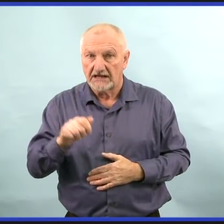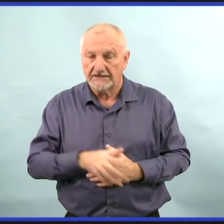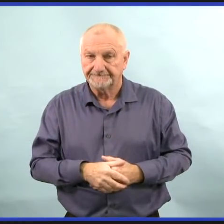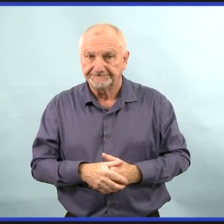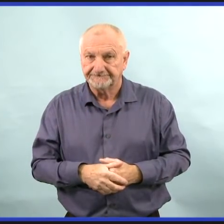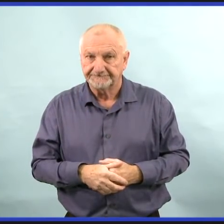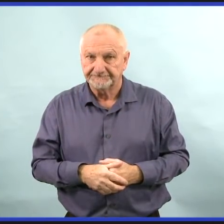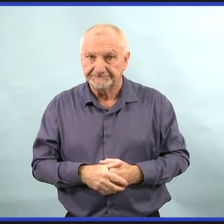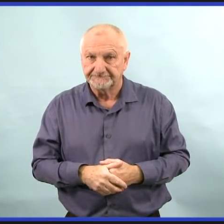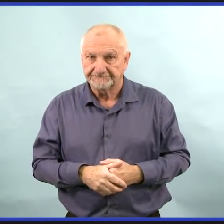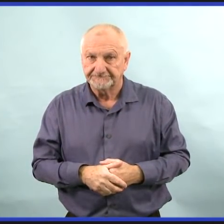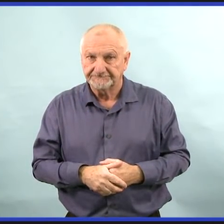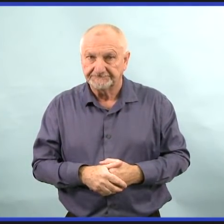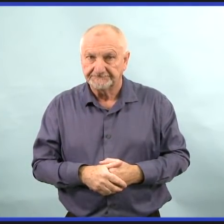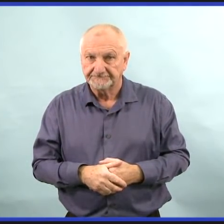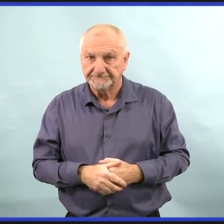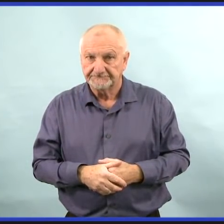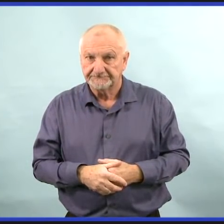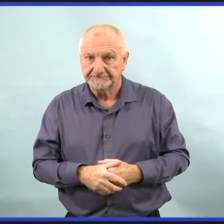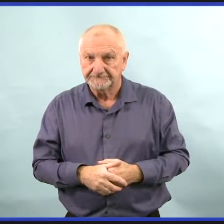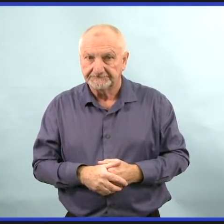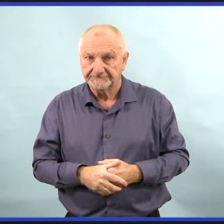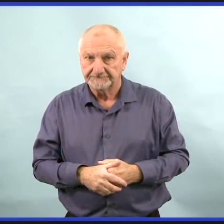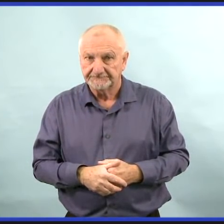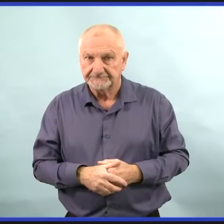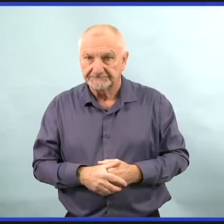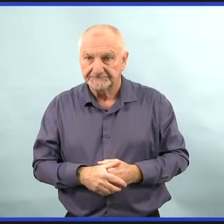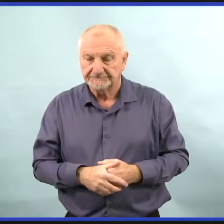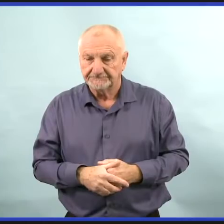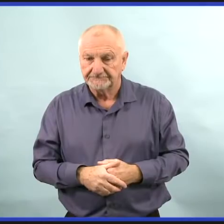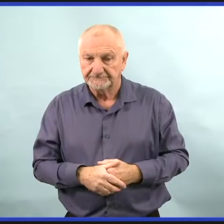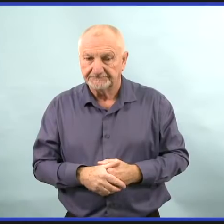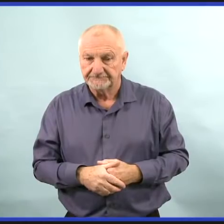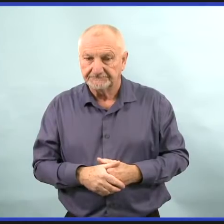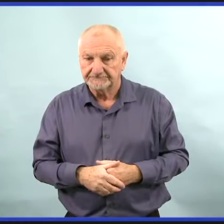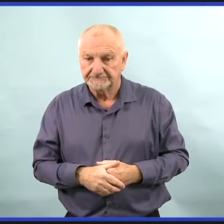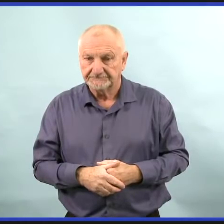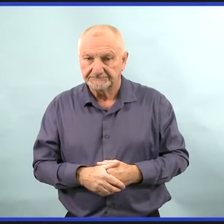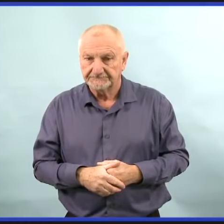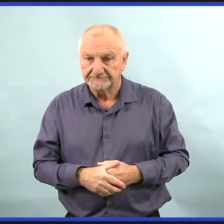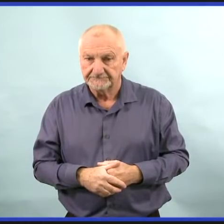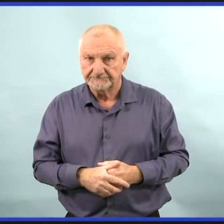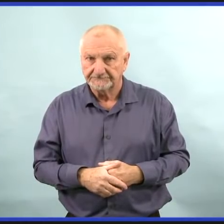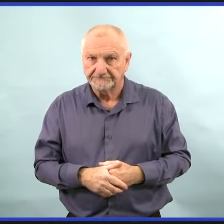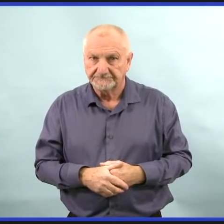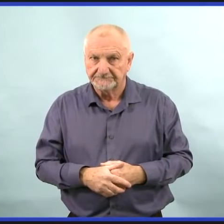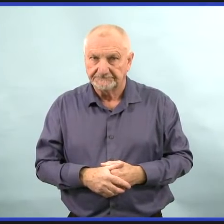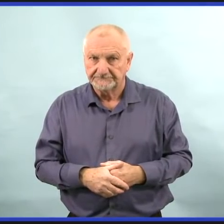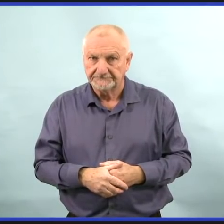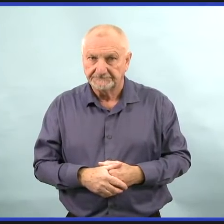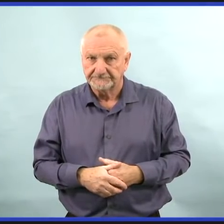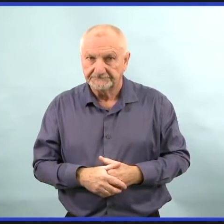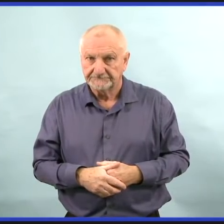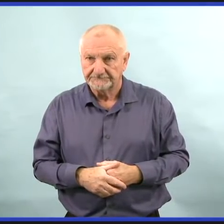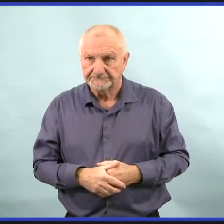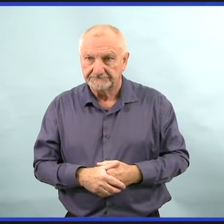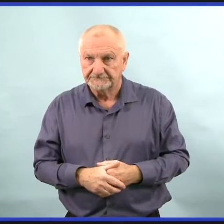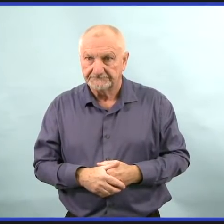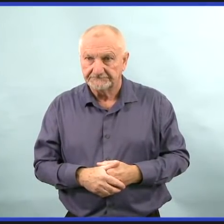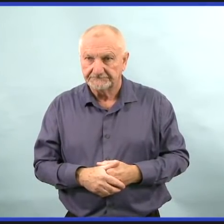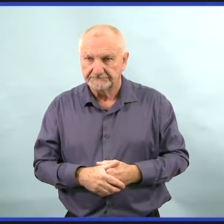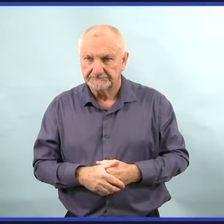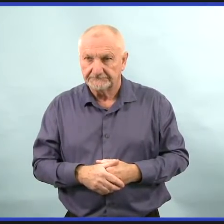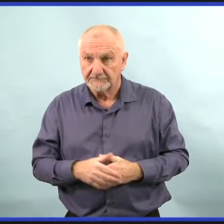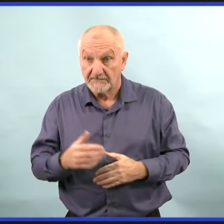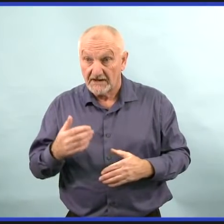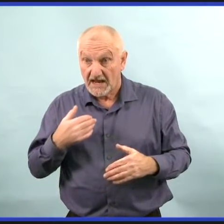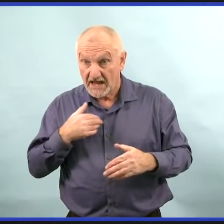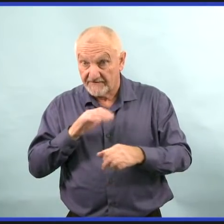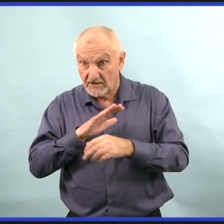to make sure that they have um enough capacity uh in place to trace or test for omicron